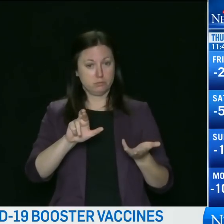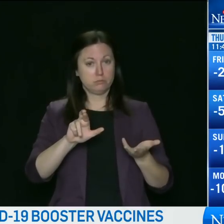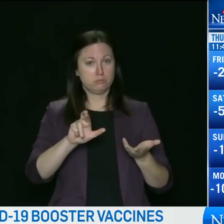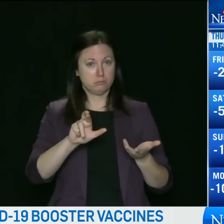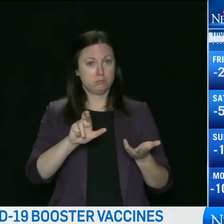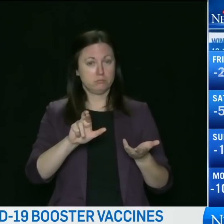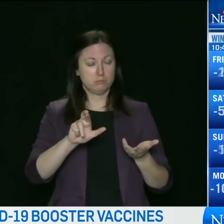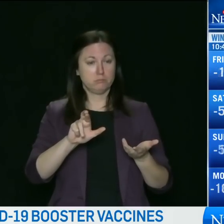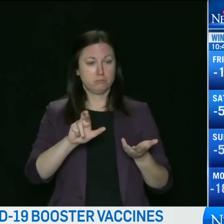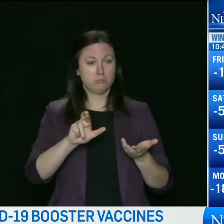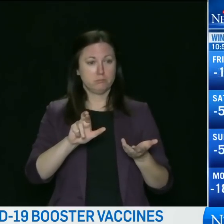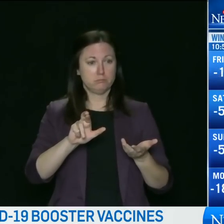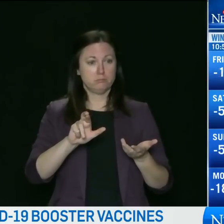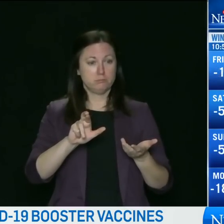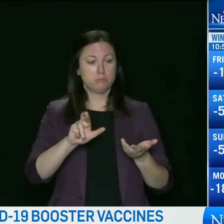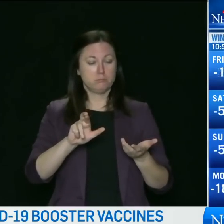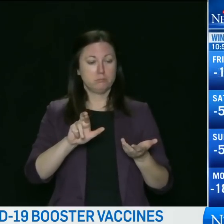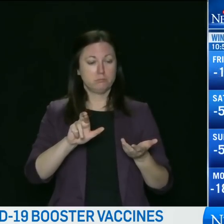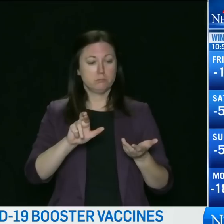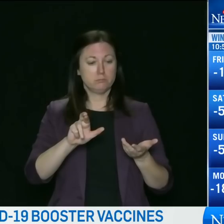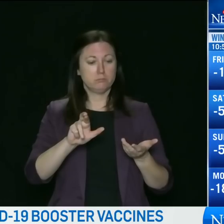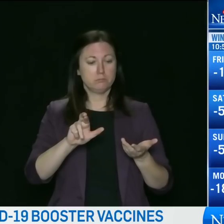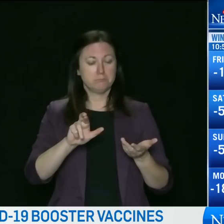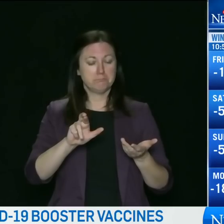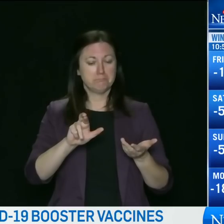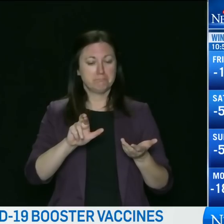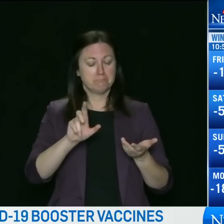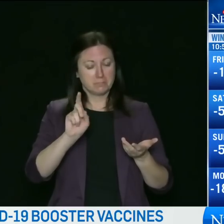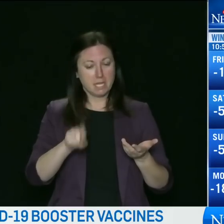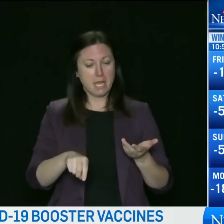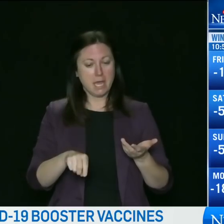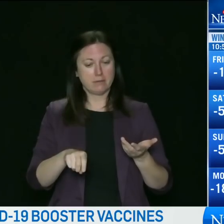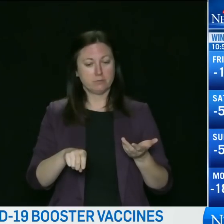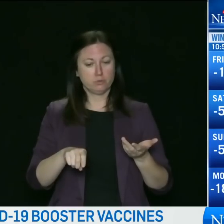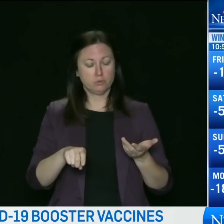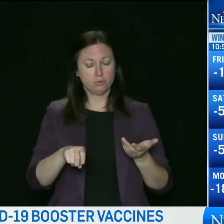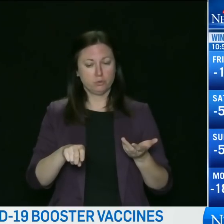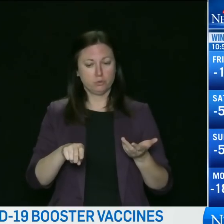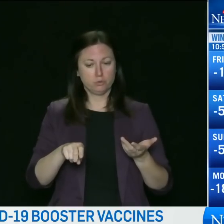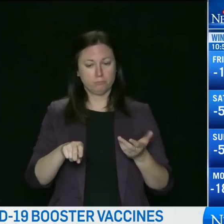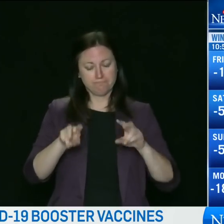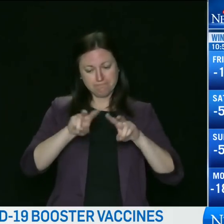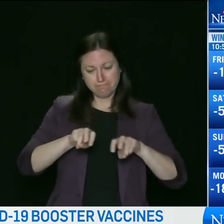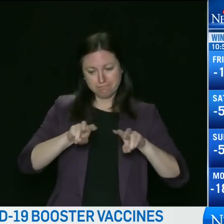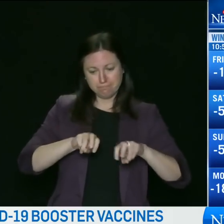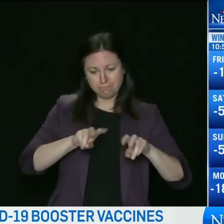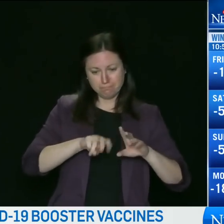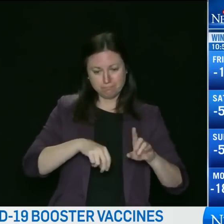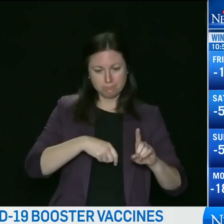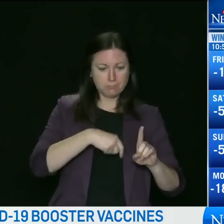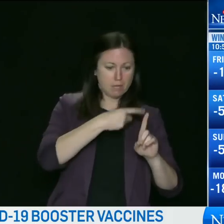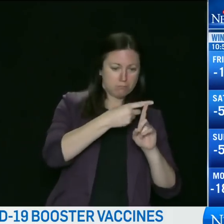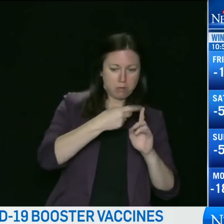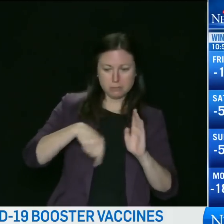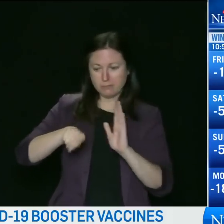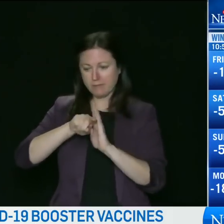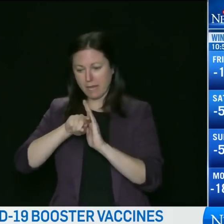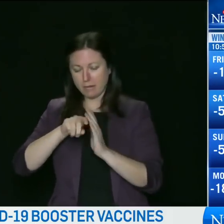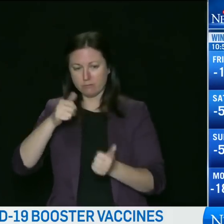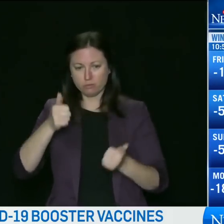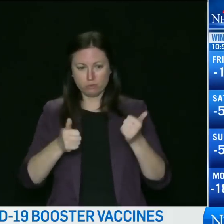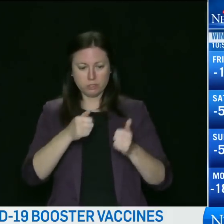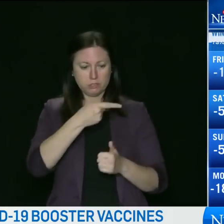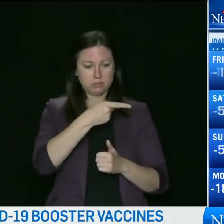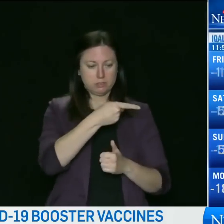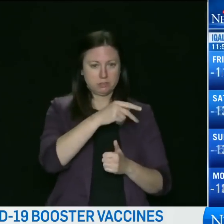BOOSTER SHOTS, WE'VE ALREADY